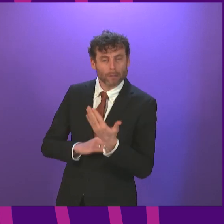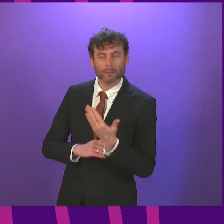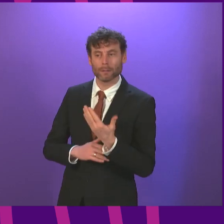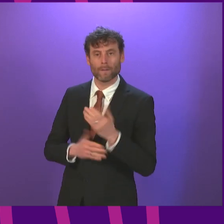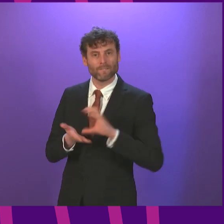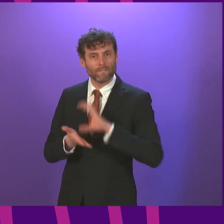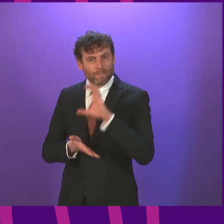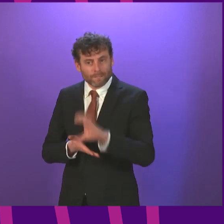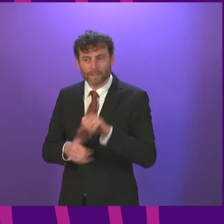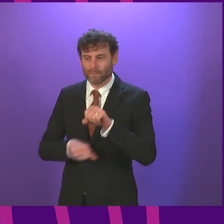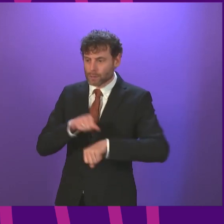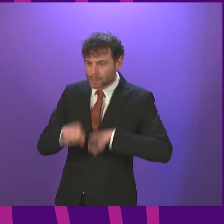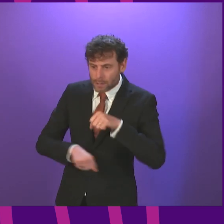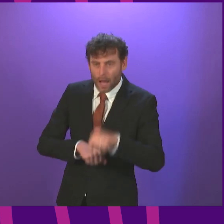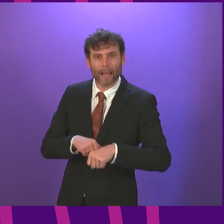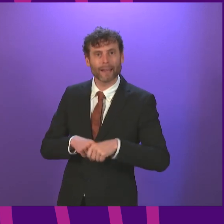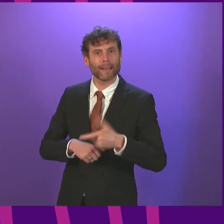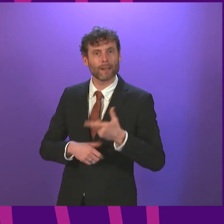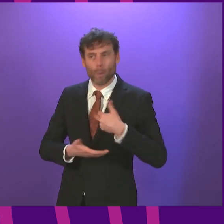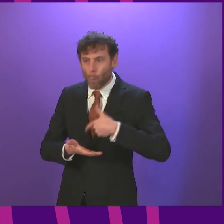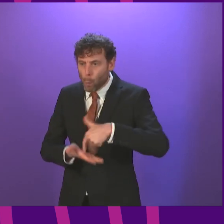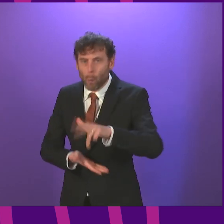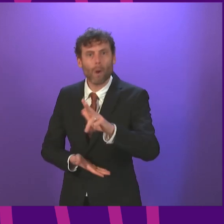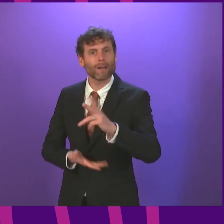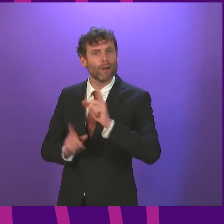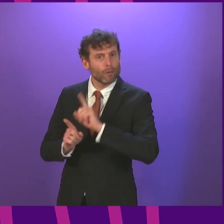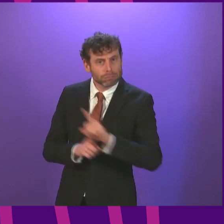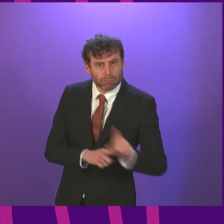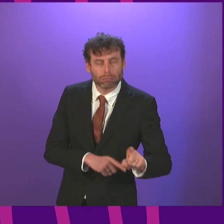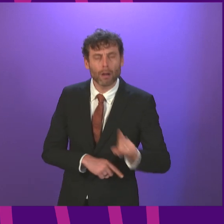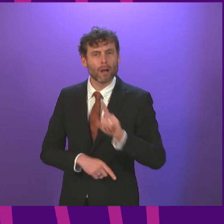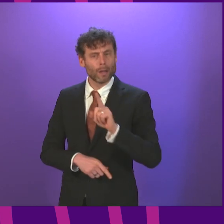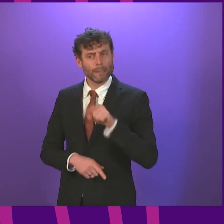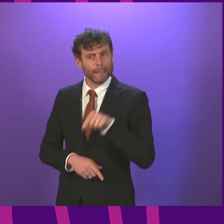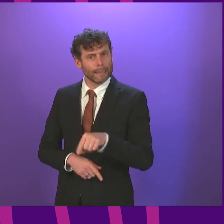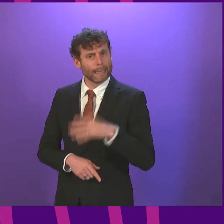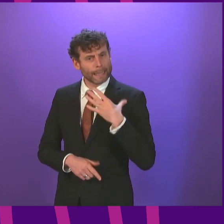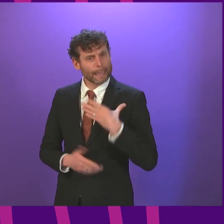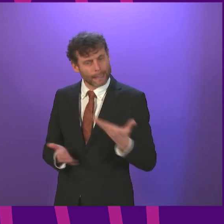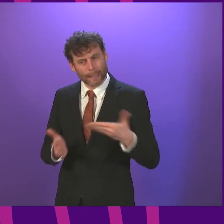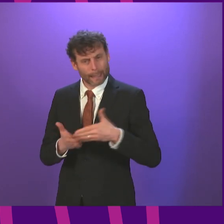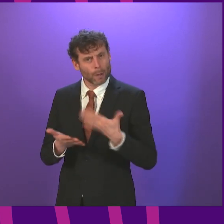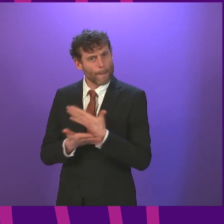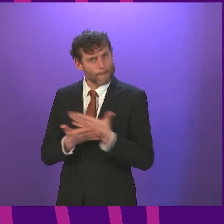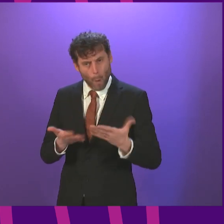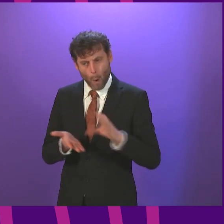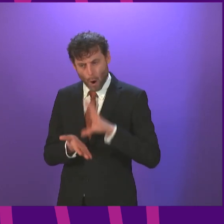wheeling, and that we have commitments to take forward key rail projects. However, we need to go further and faster.